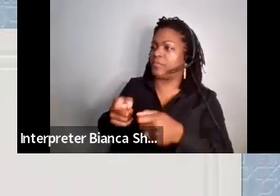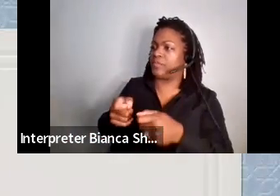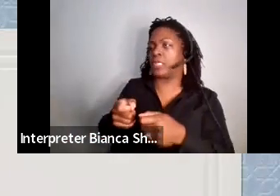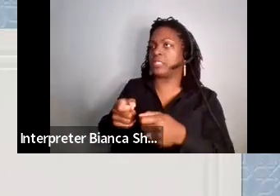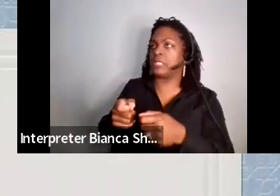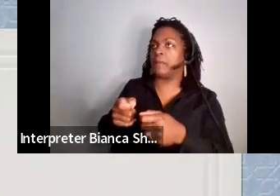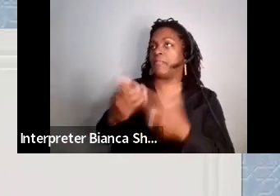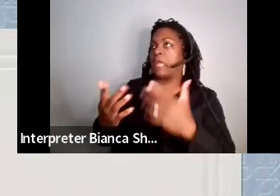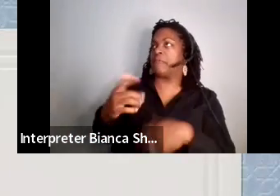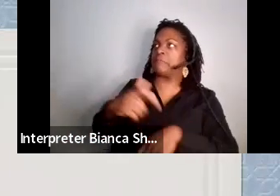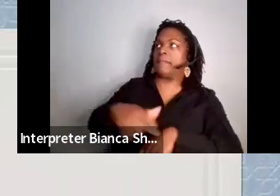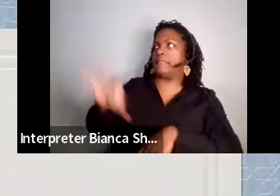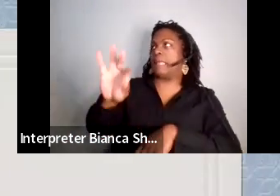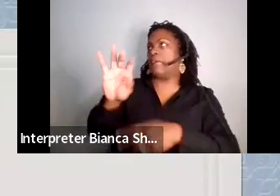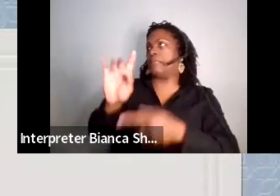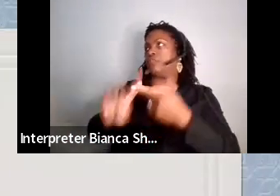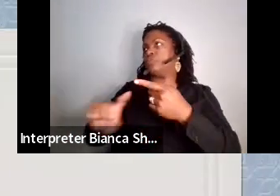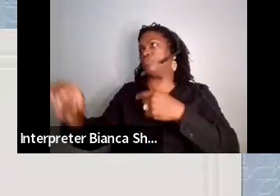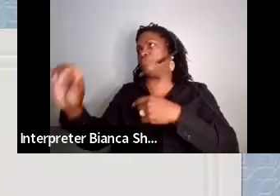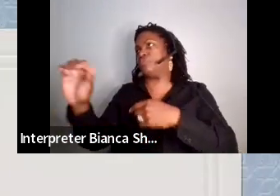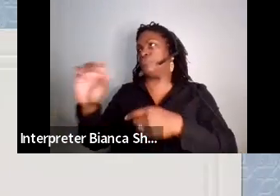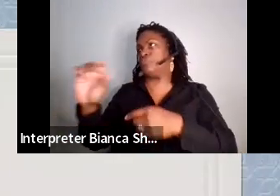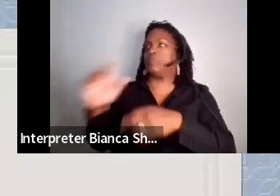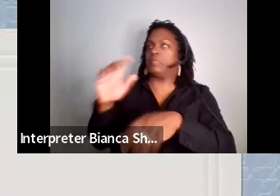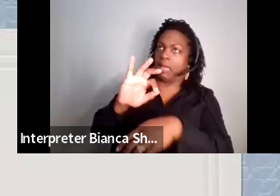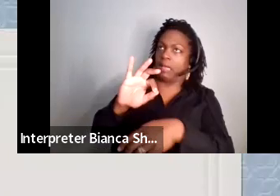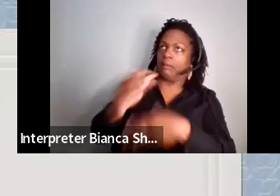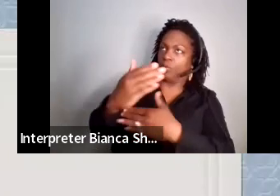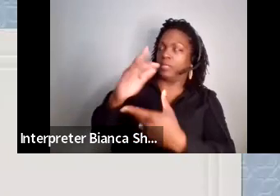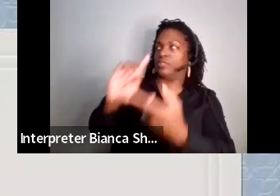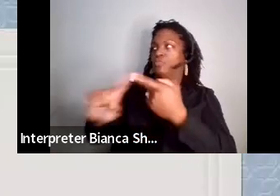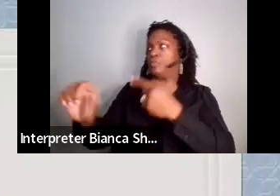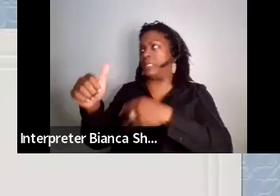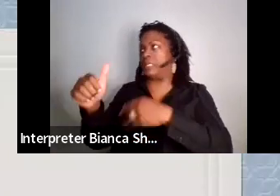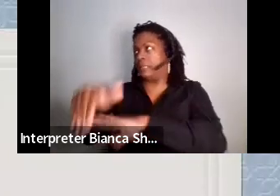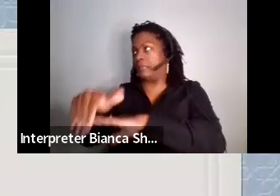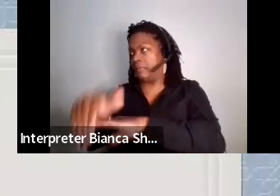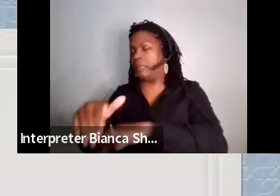To 10 Pm. on Mondays, and that schedule is set by them.